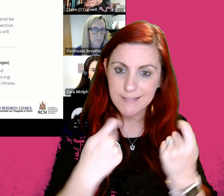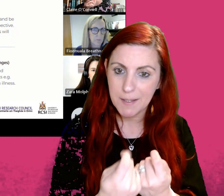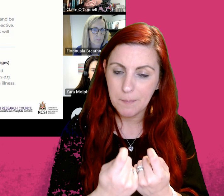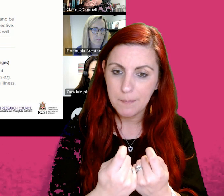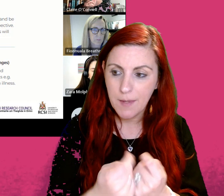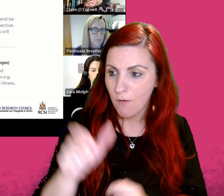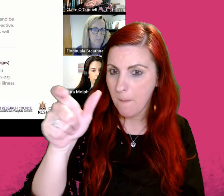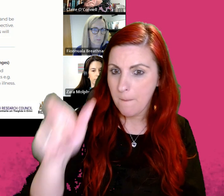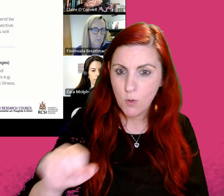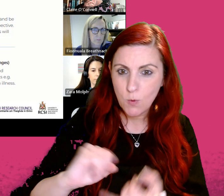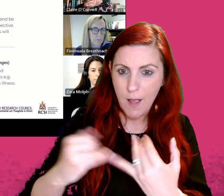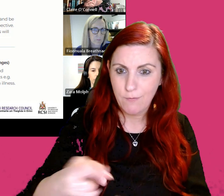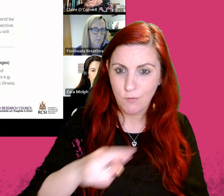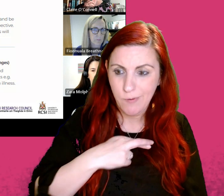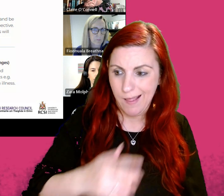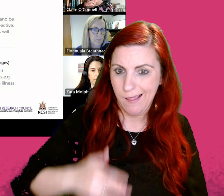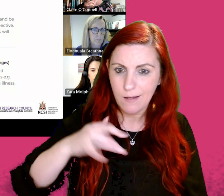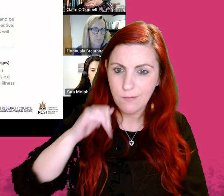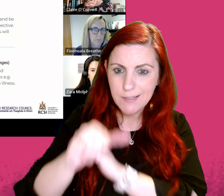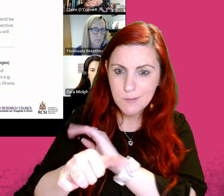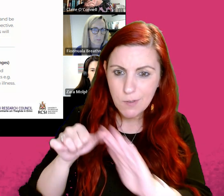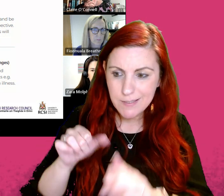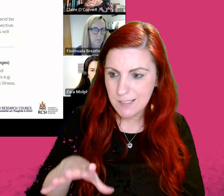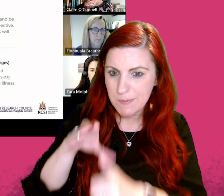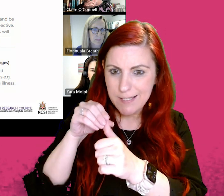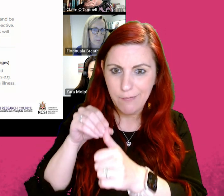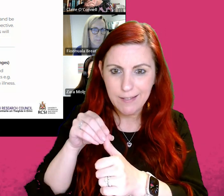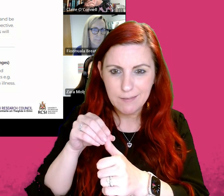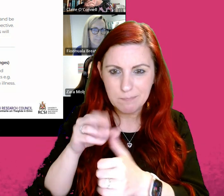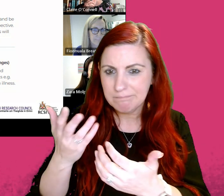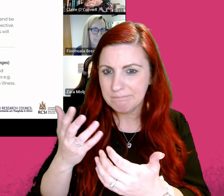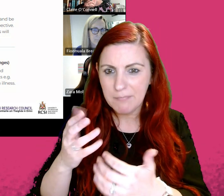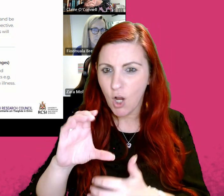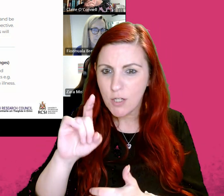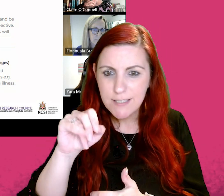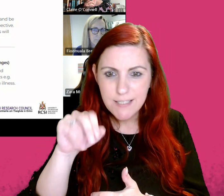a real expertise in the particular condition they will know more than you could ever know about what